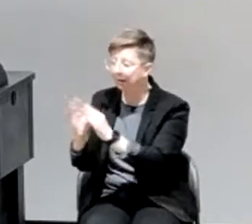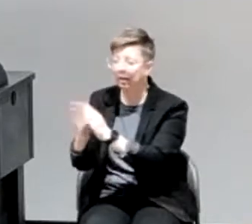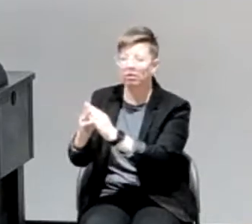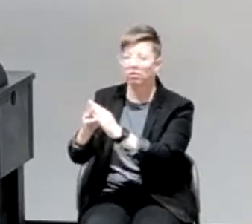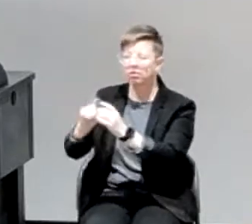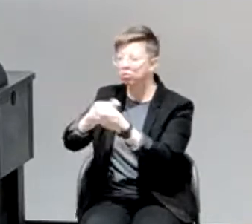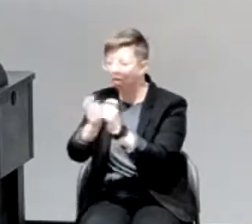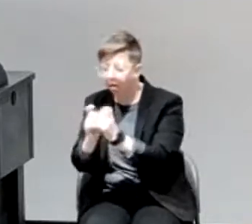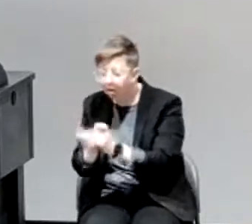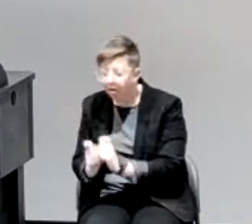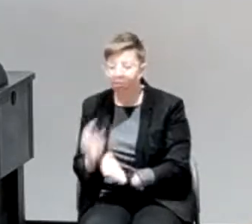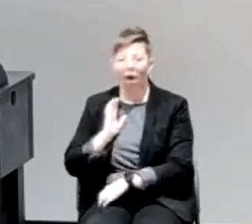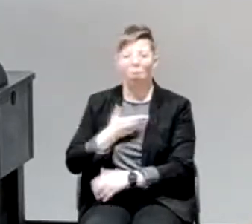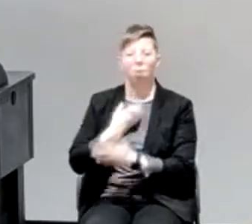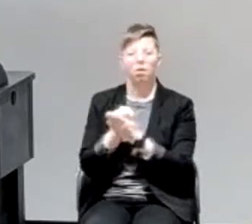I need is some construct that gives me a fighting chance.